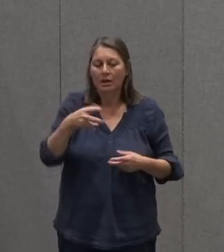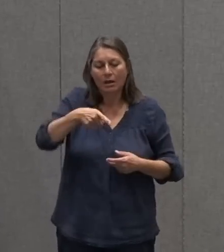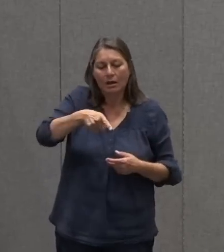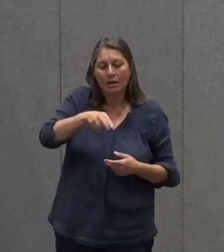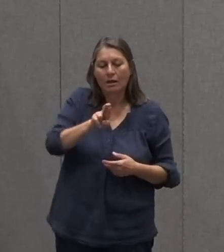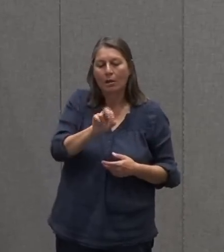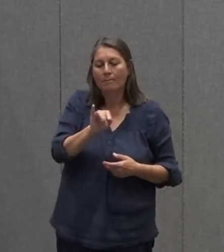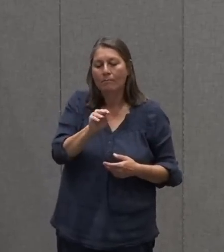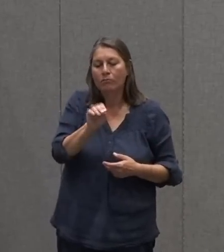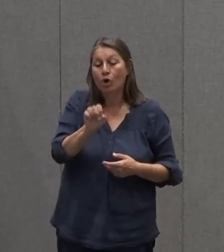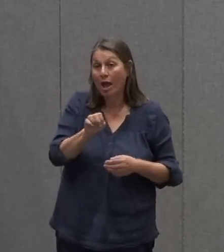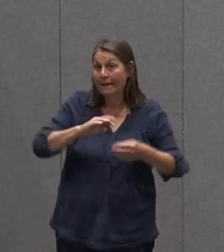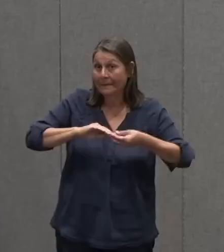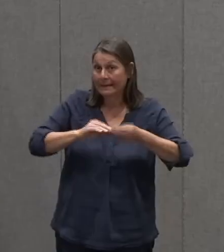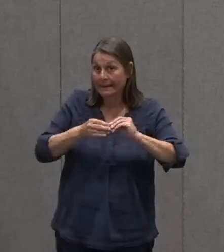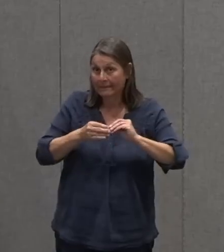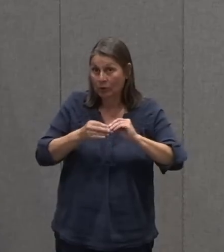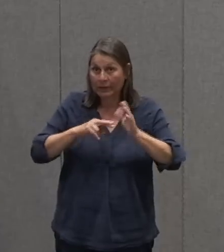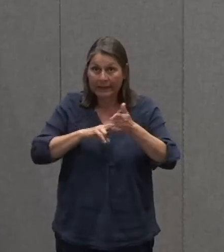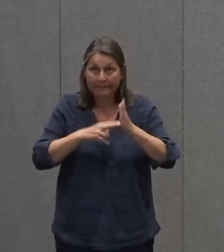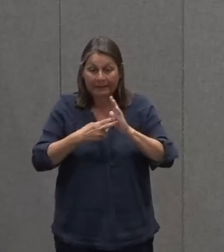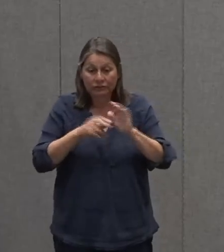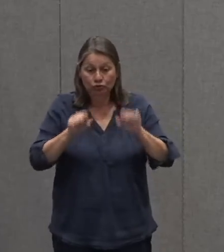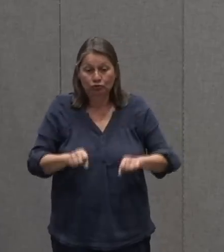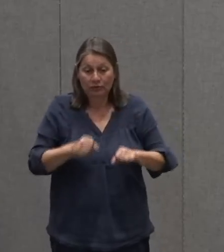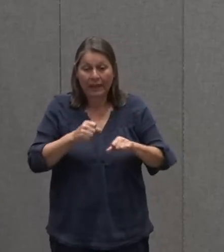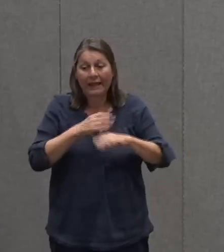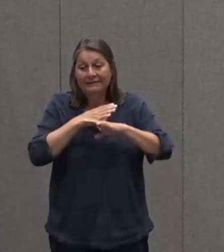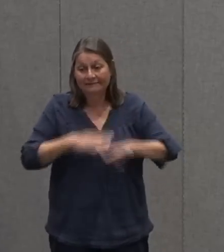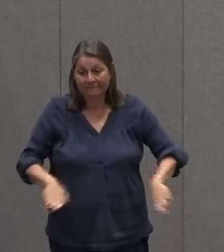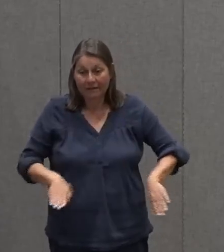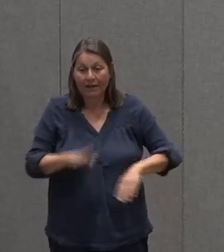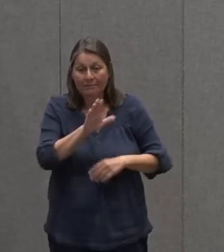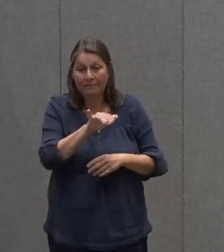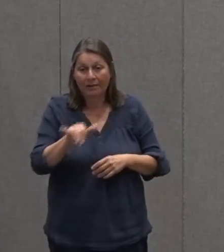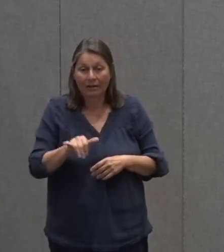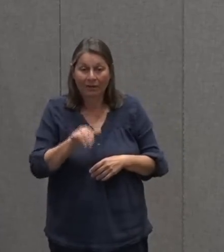meaning the only factors of 43, are one and itself,